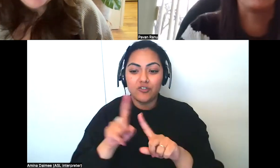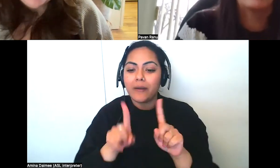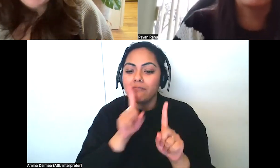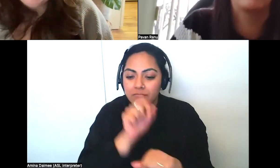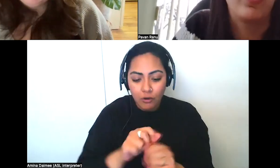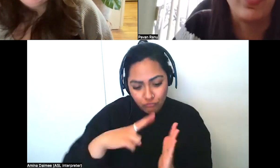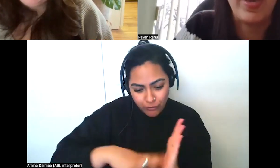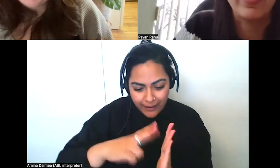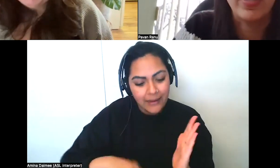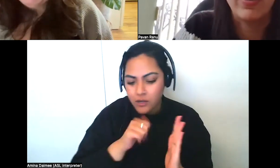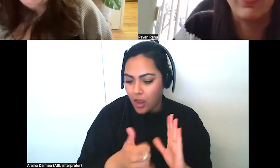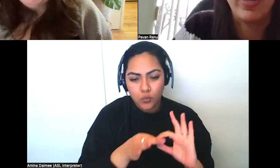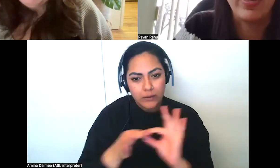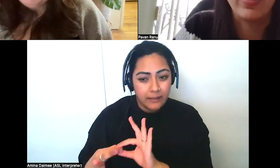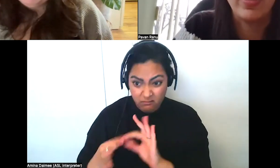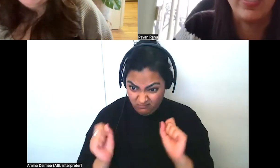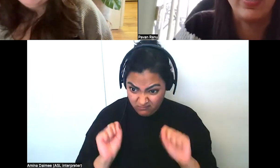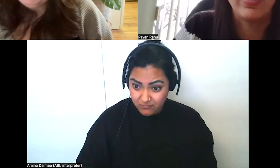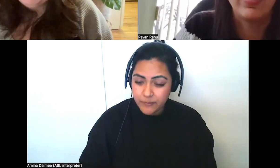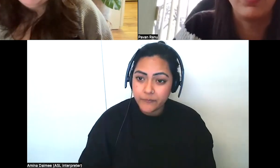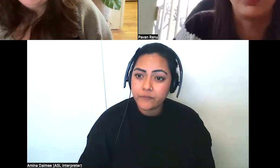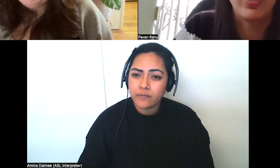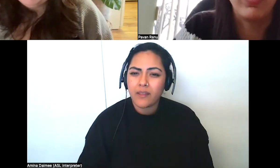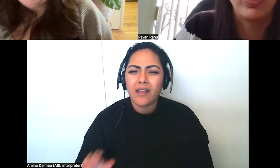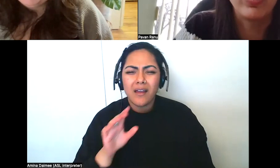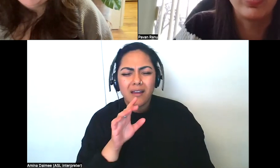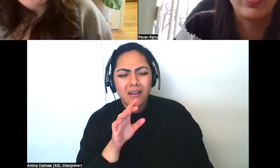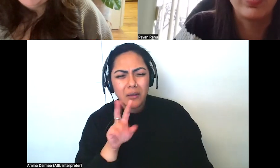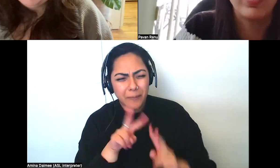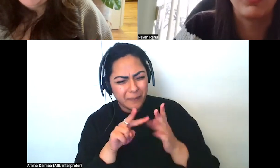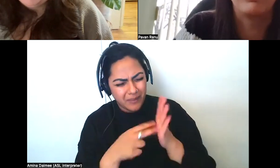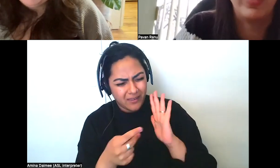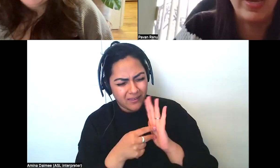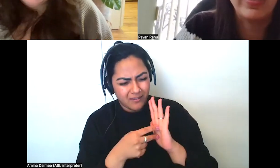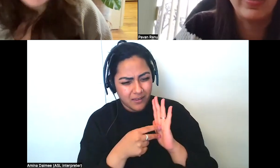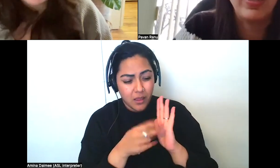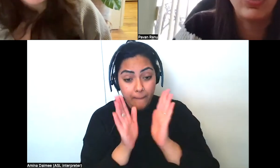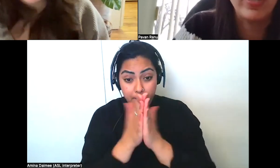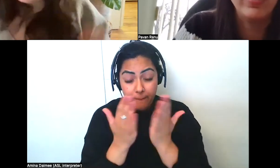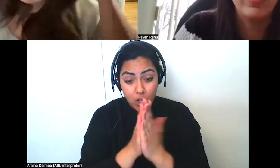Pavan: So, are they asking if, like, the book covers reflect these trends?